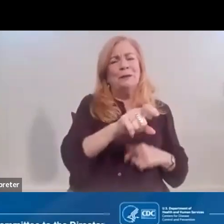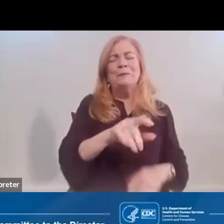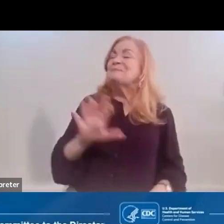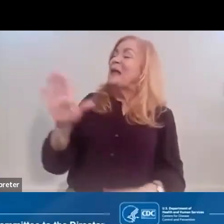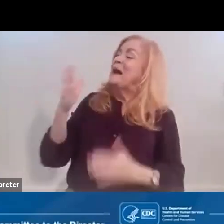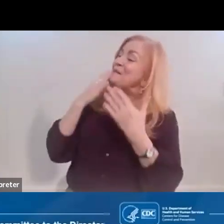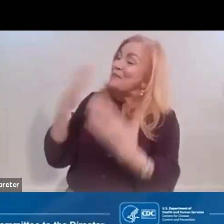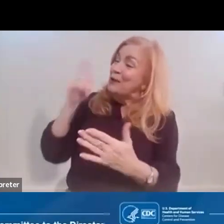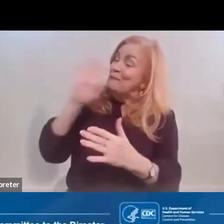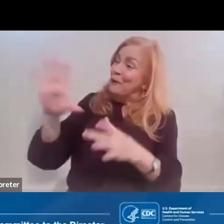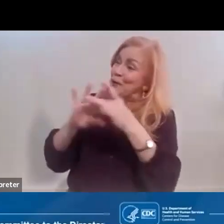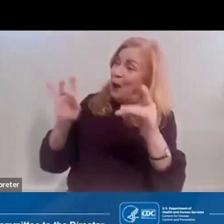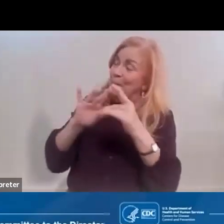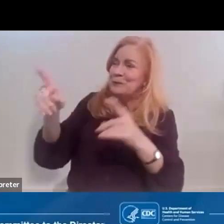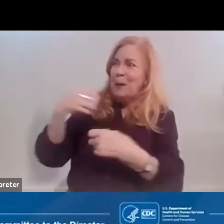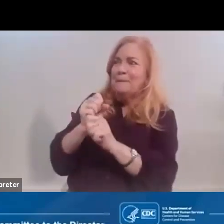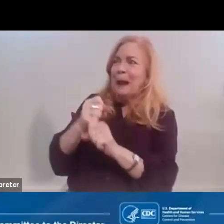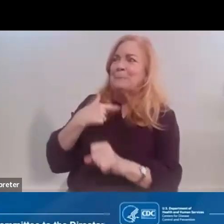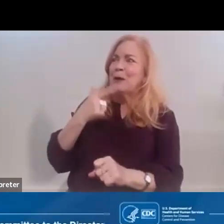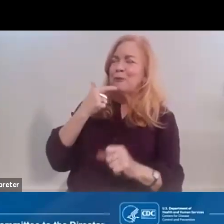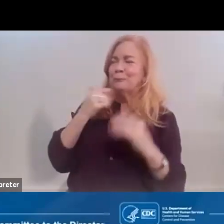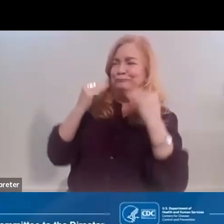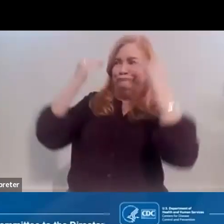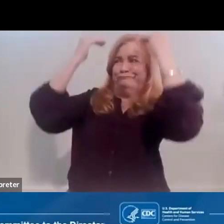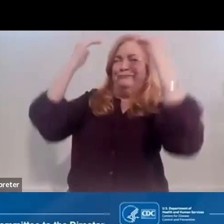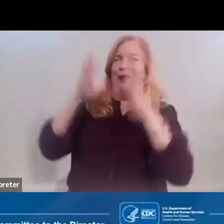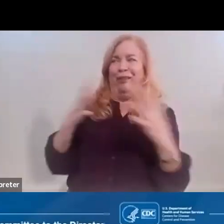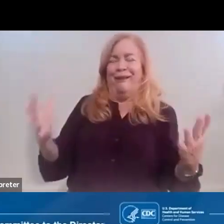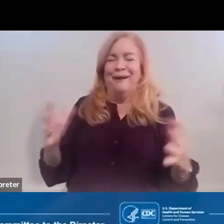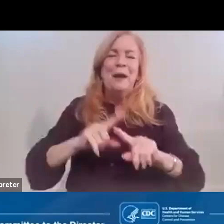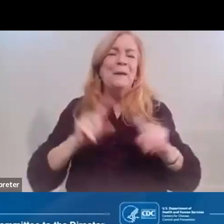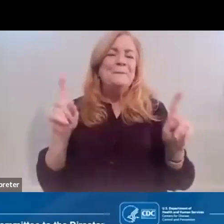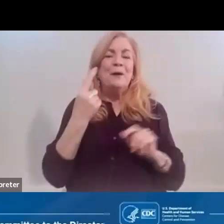So really appreciate that. One of the things I did want to highlight with you as well though, too,